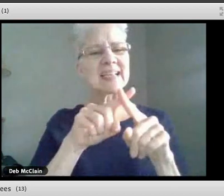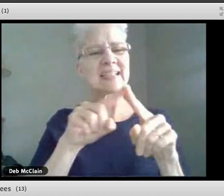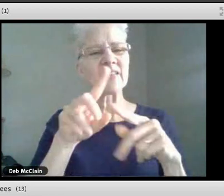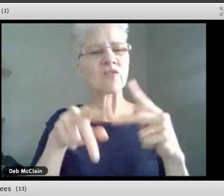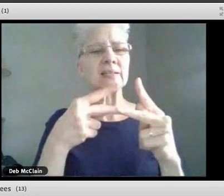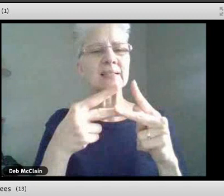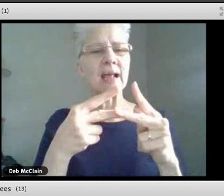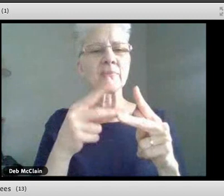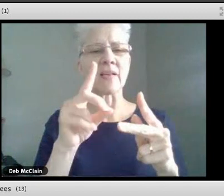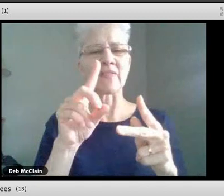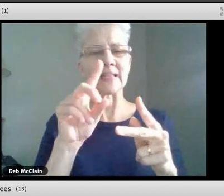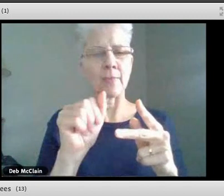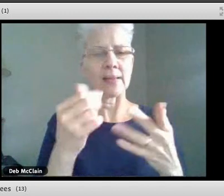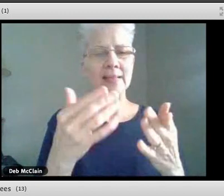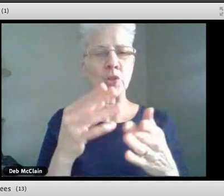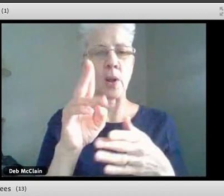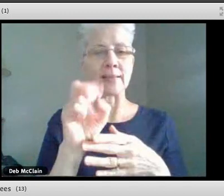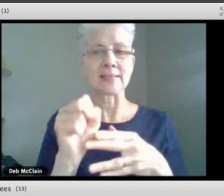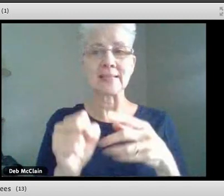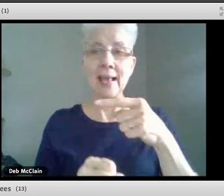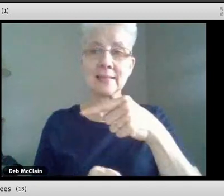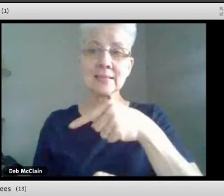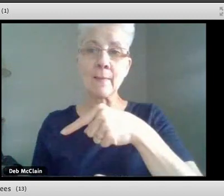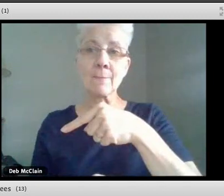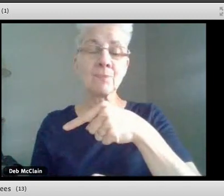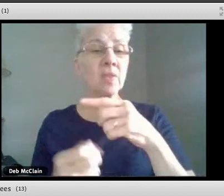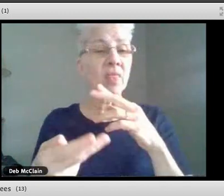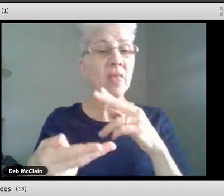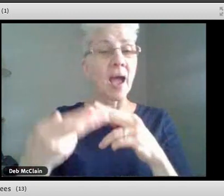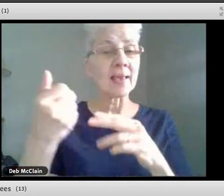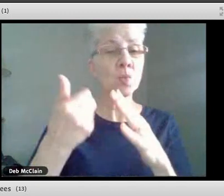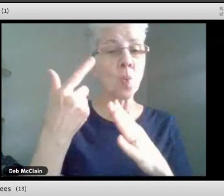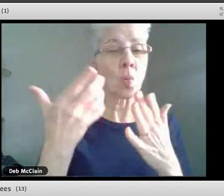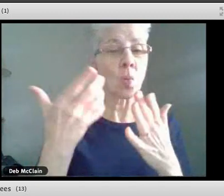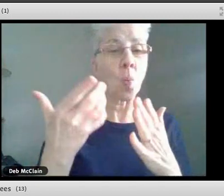in the U.S., the highest one here is the ambulatory disabilities,